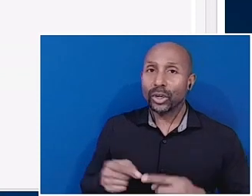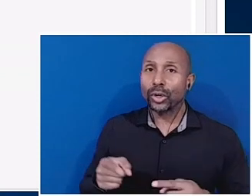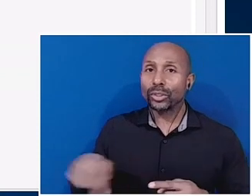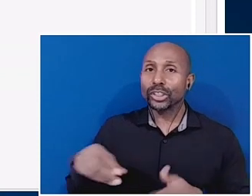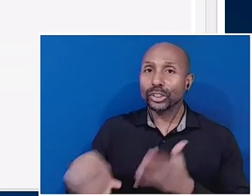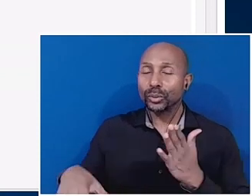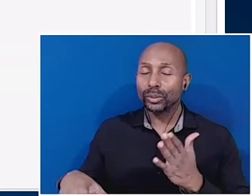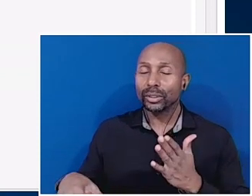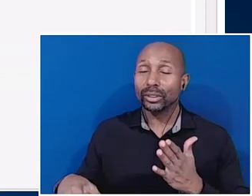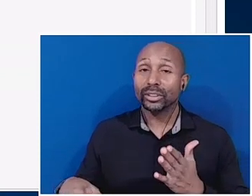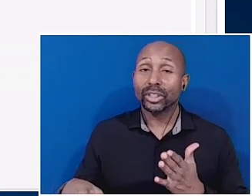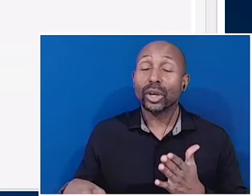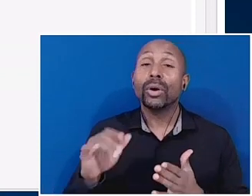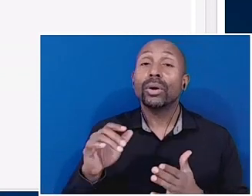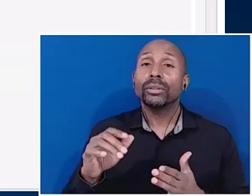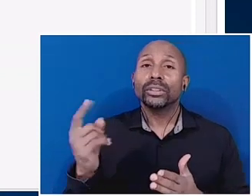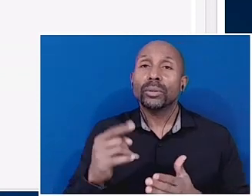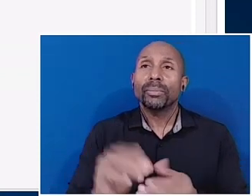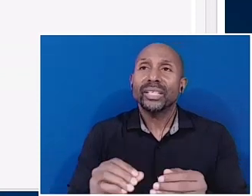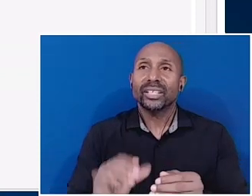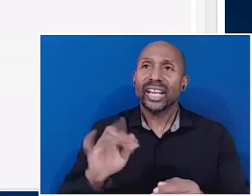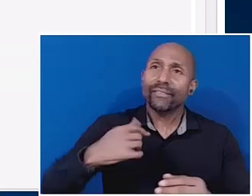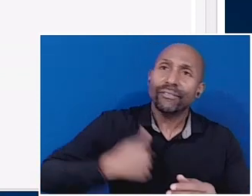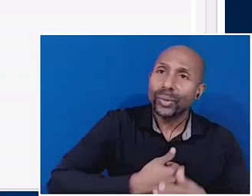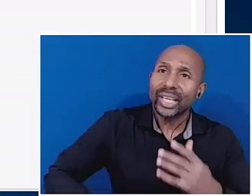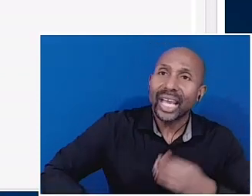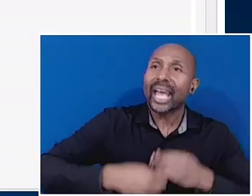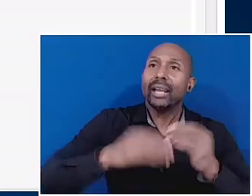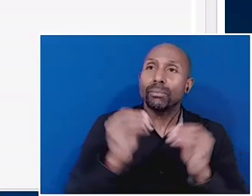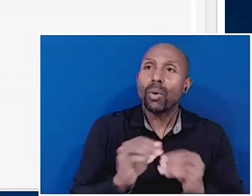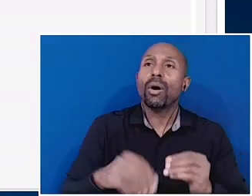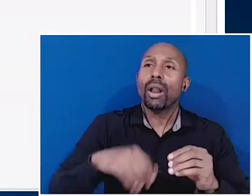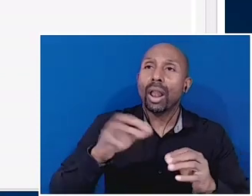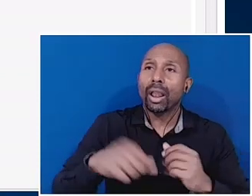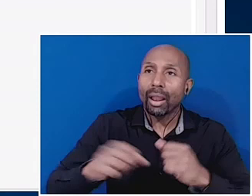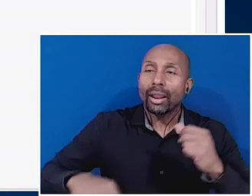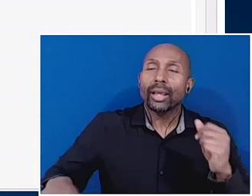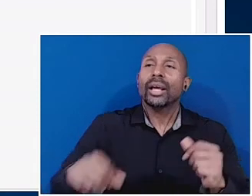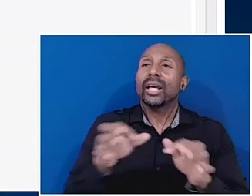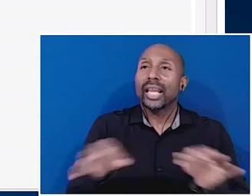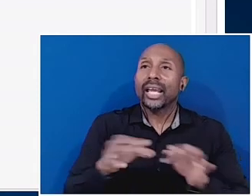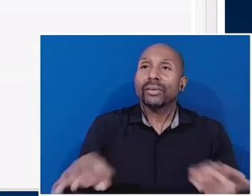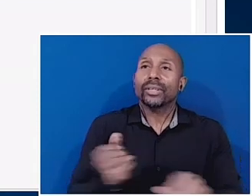language around that would muddle current regulations. Thanks.